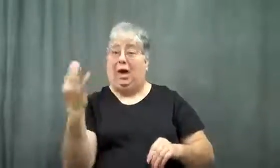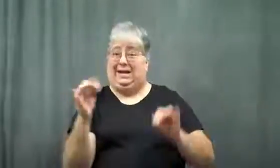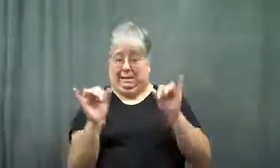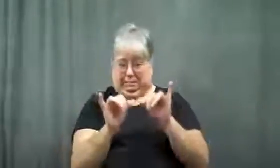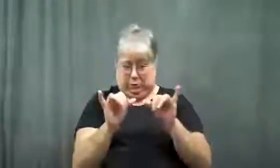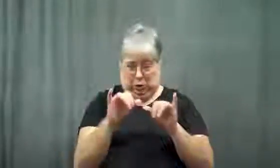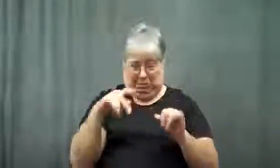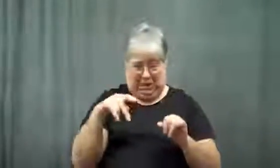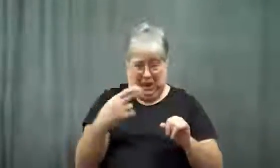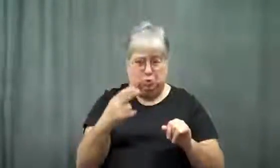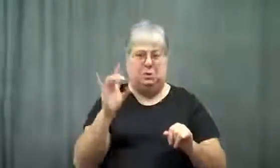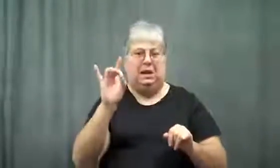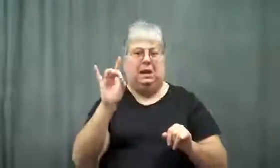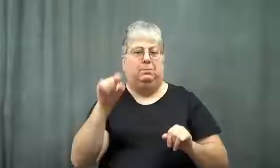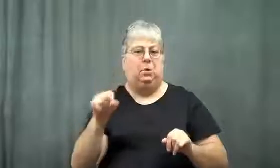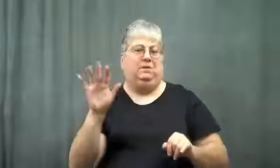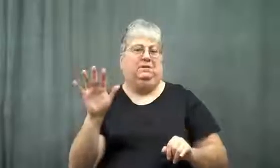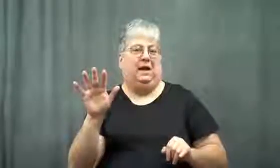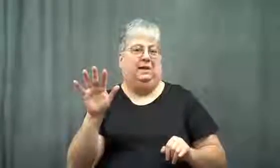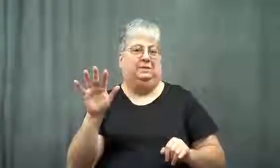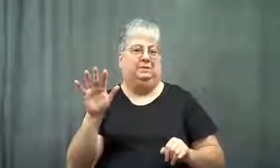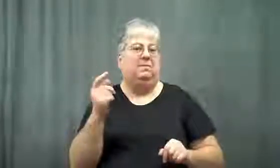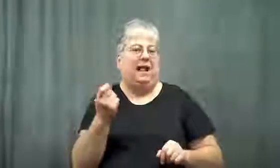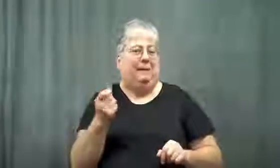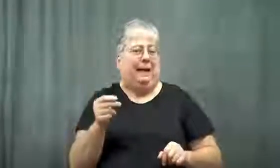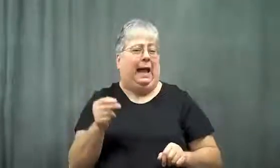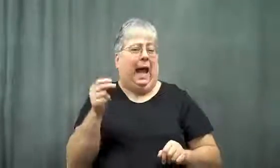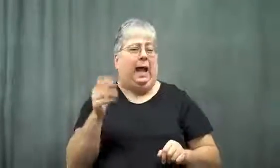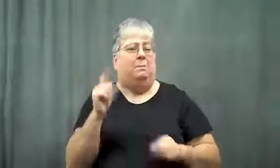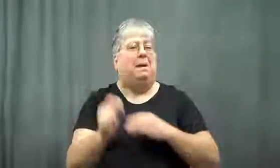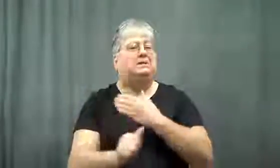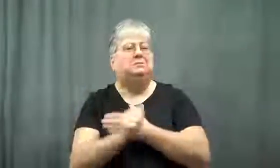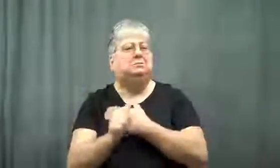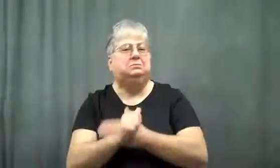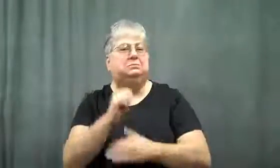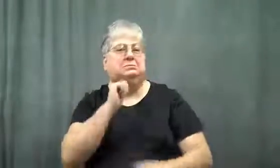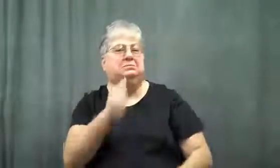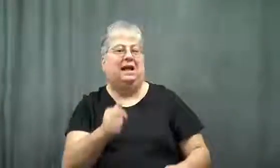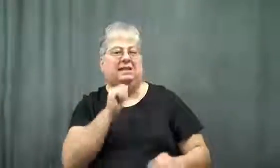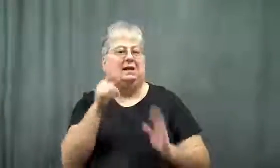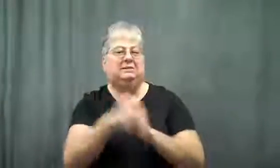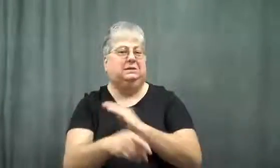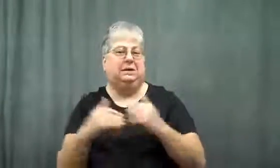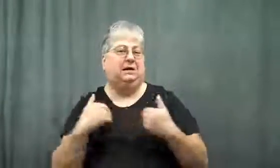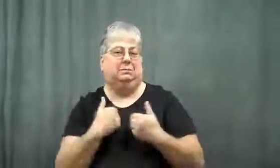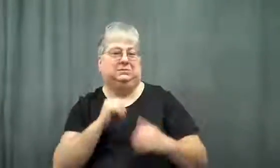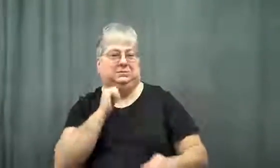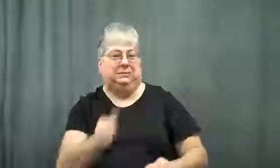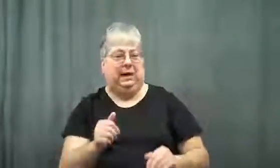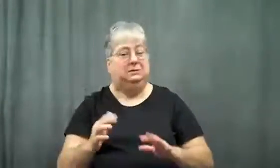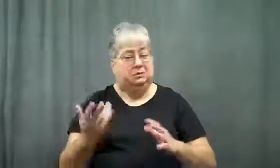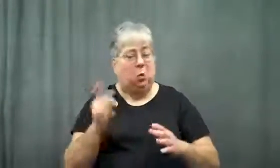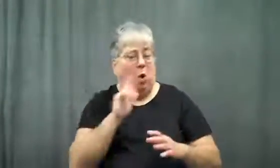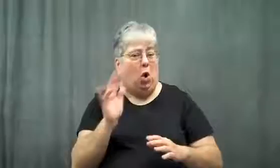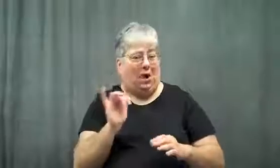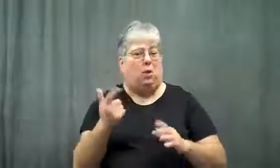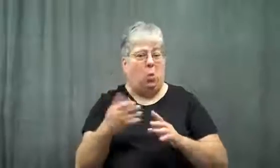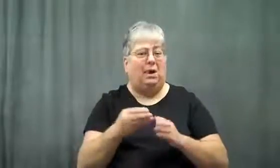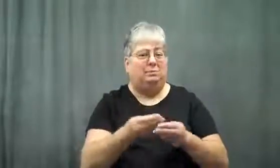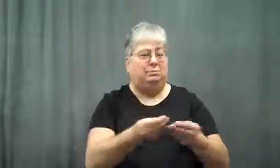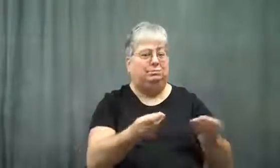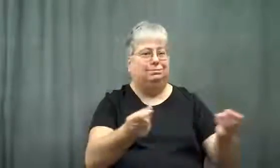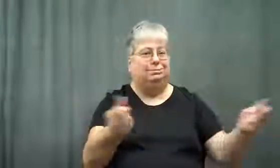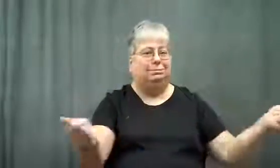The ph on Friday was 8.5, which is not dangerous and will not kill the animals.